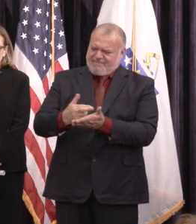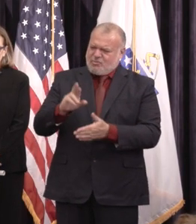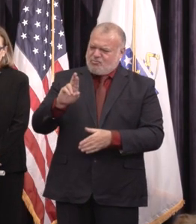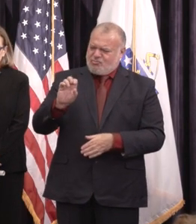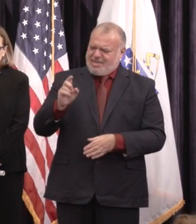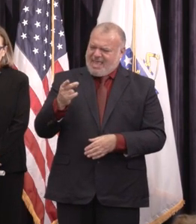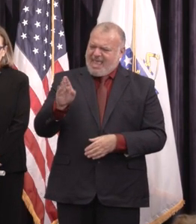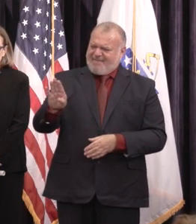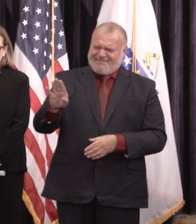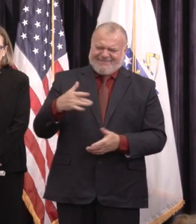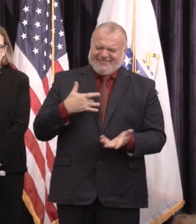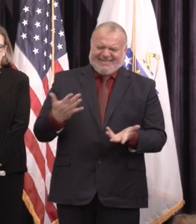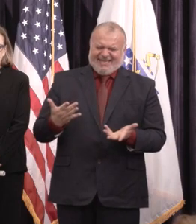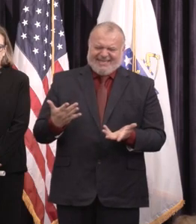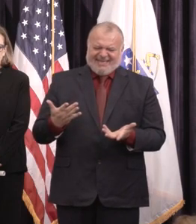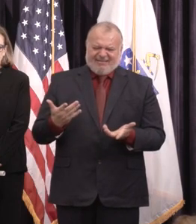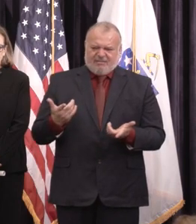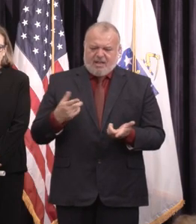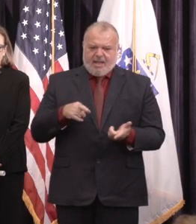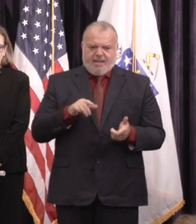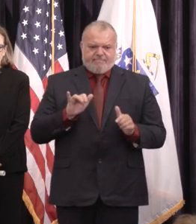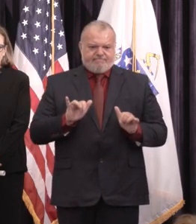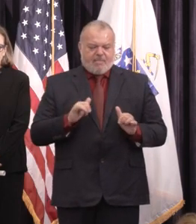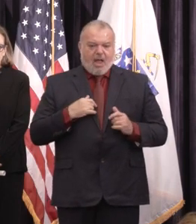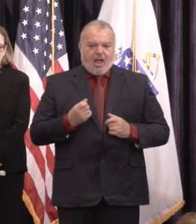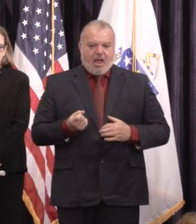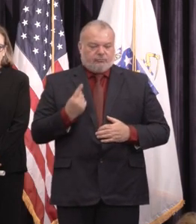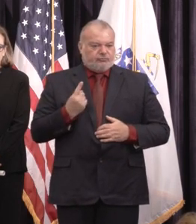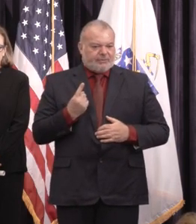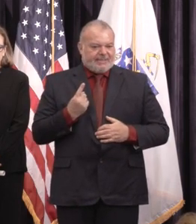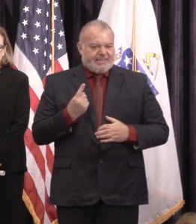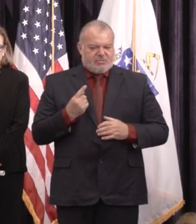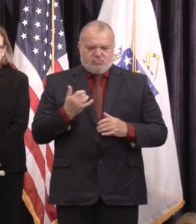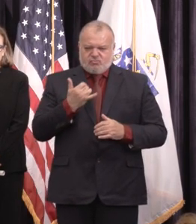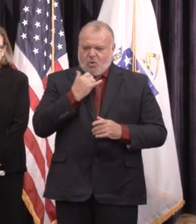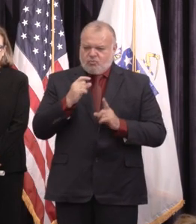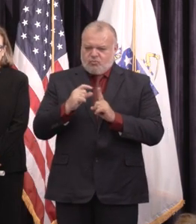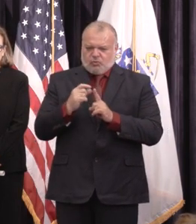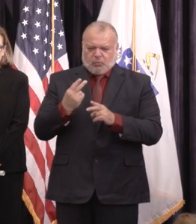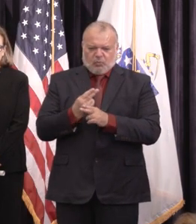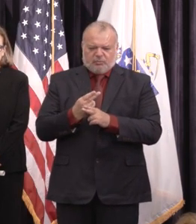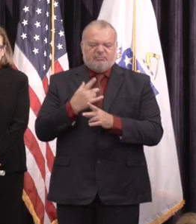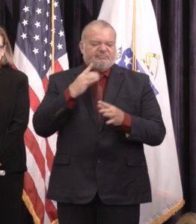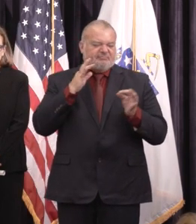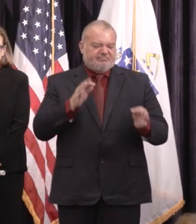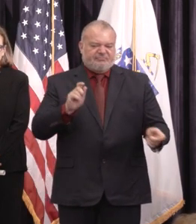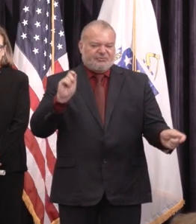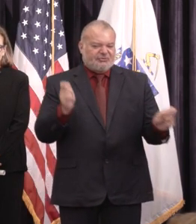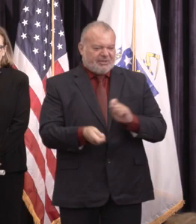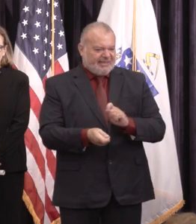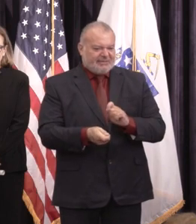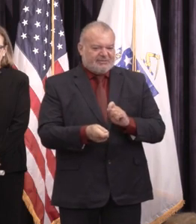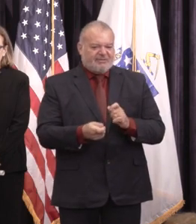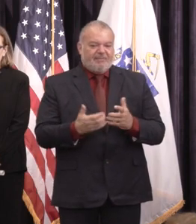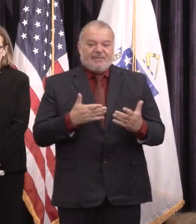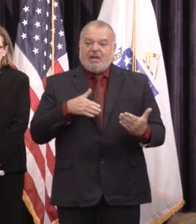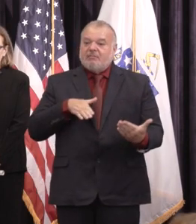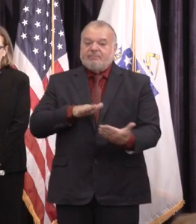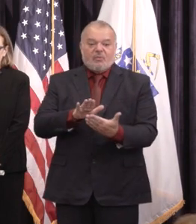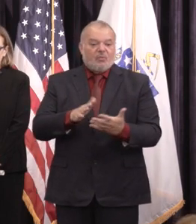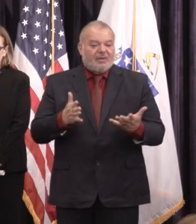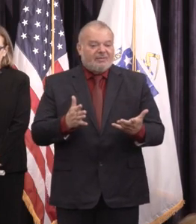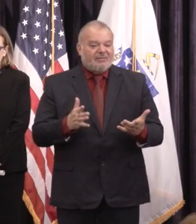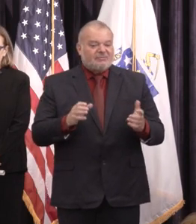to change that. The biggest barrier people with disabilities face is how society disables them.